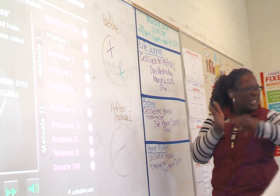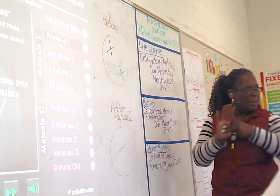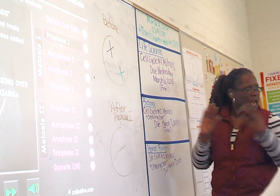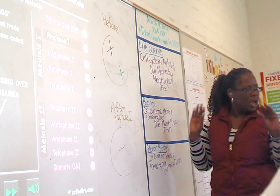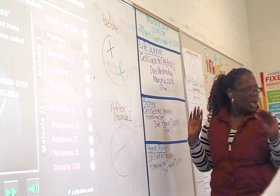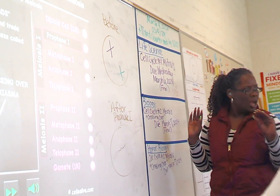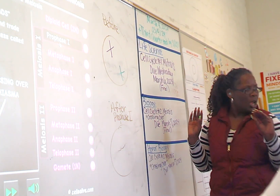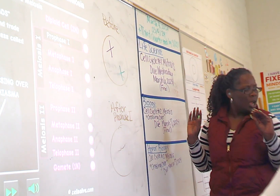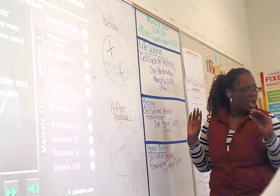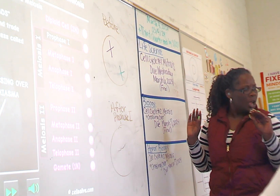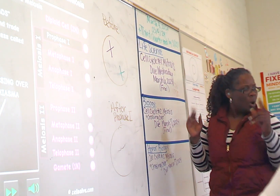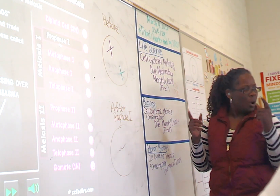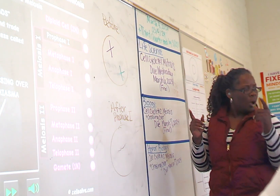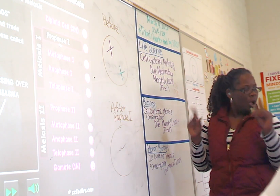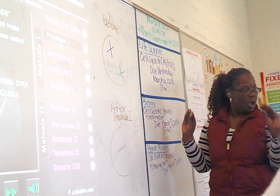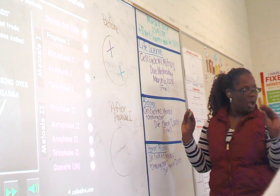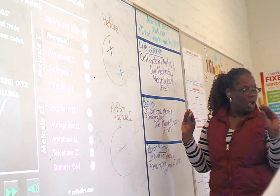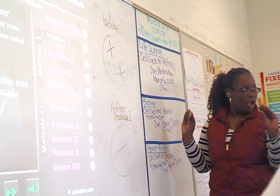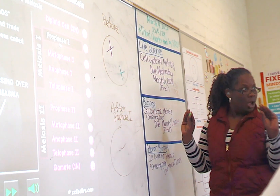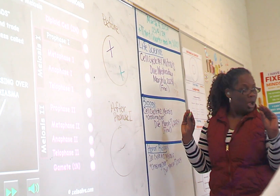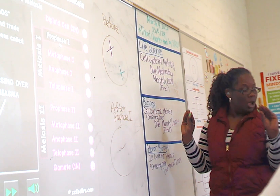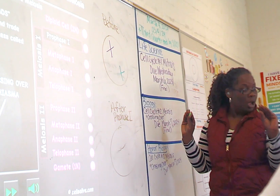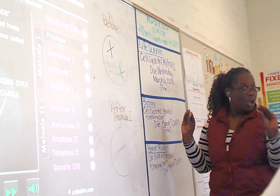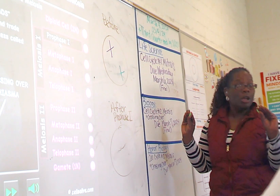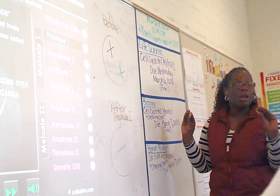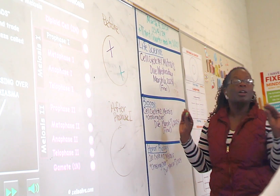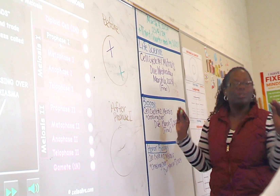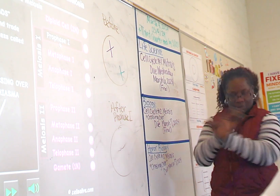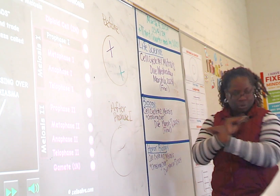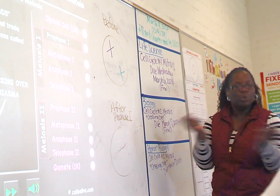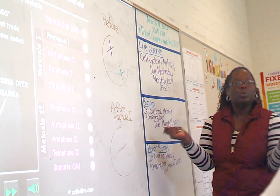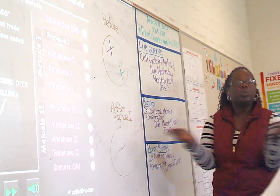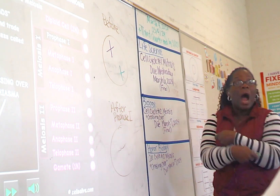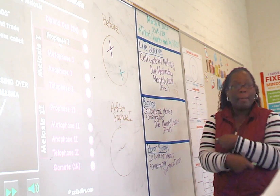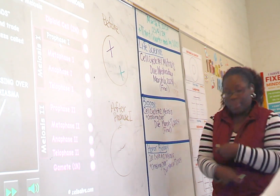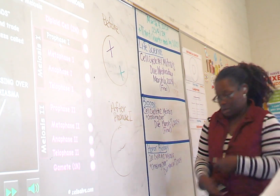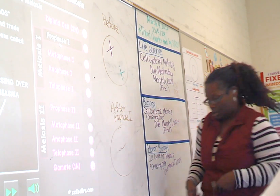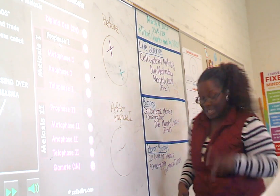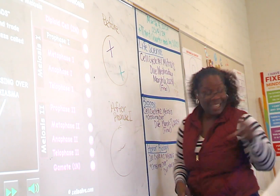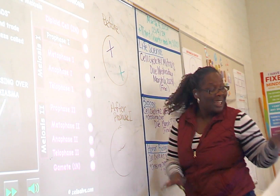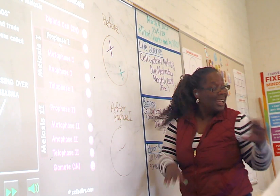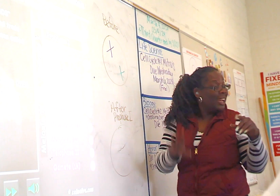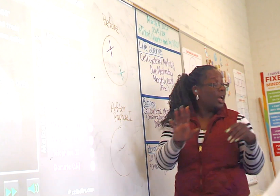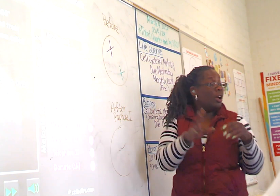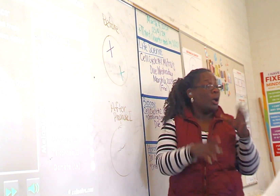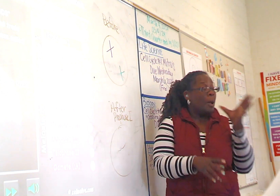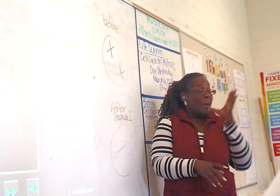What does this mean? Swap the parent cell.